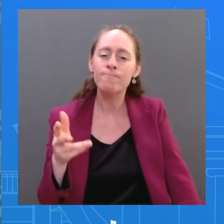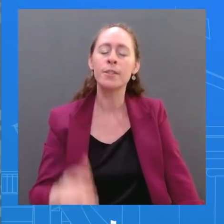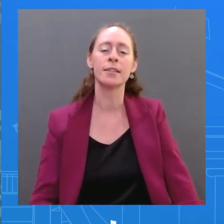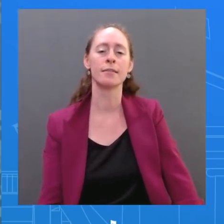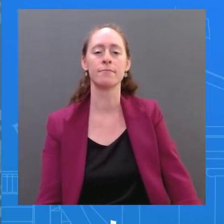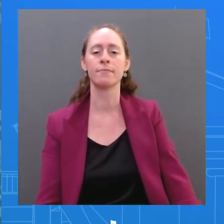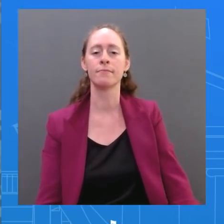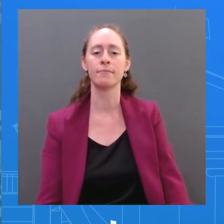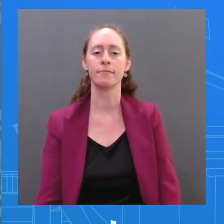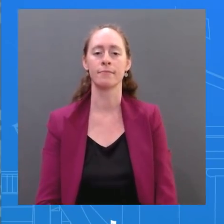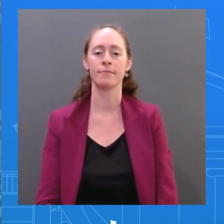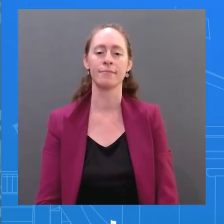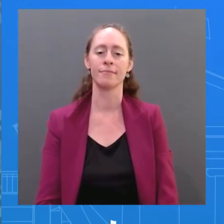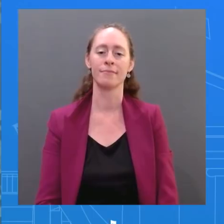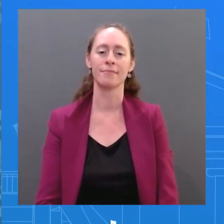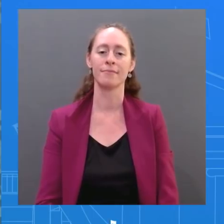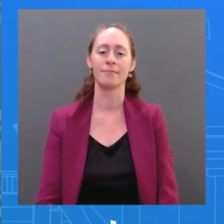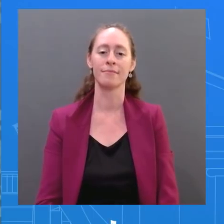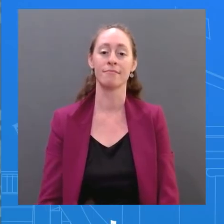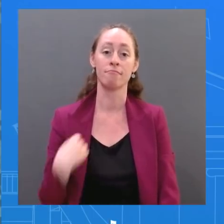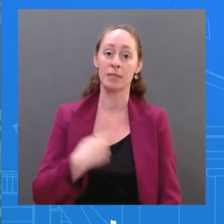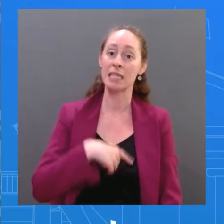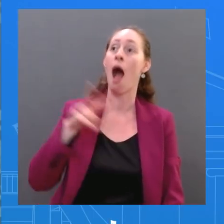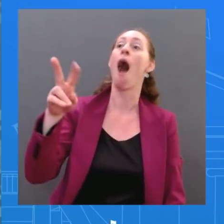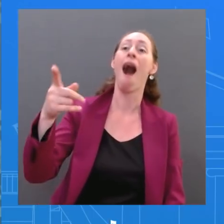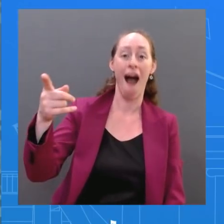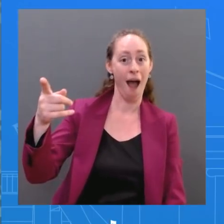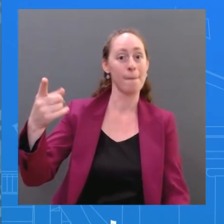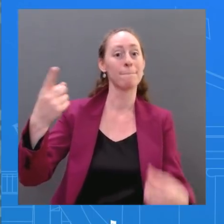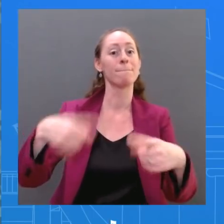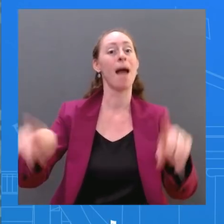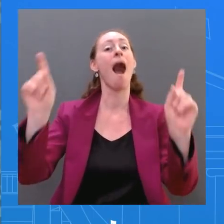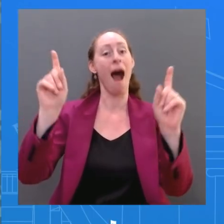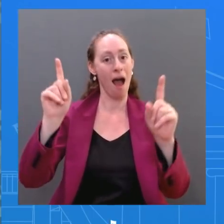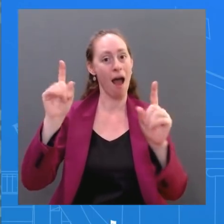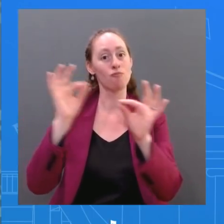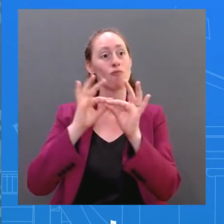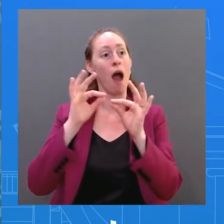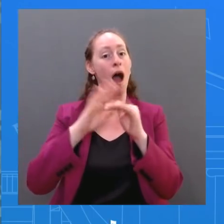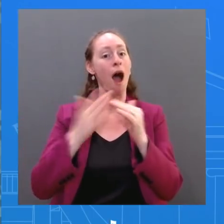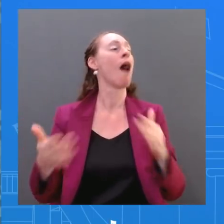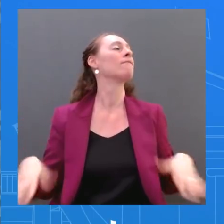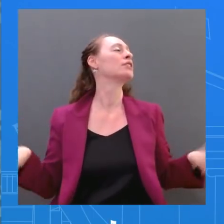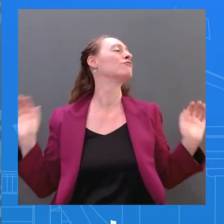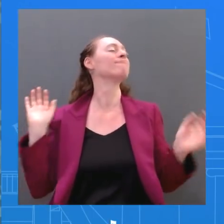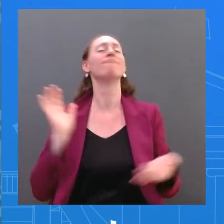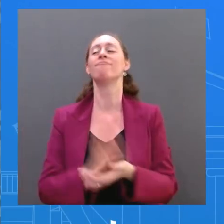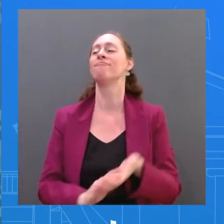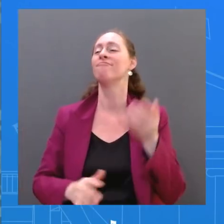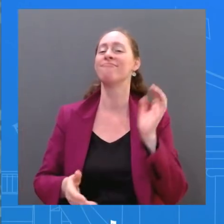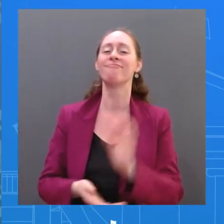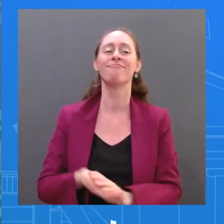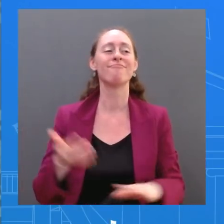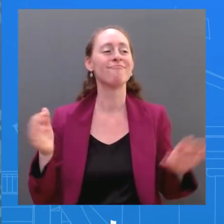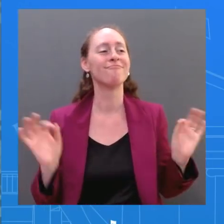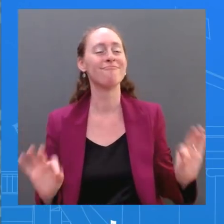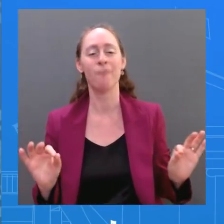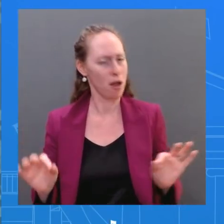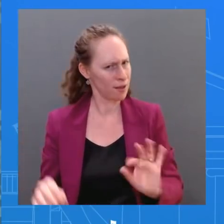And one of the things that the President will continue to call on is this gas holiday tax -- this 90-day suspension of -- on the federal gas tax,